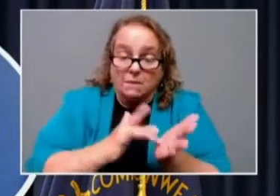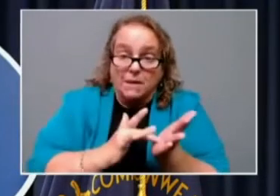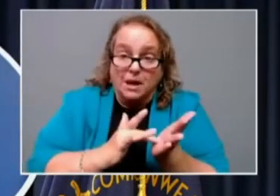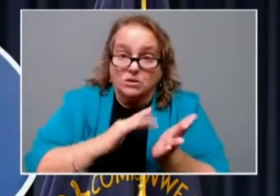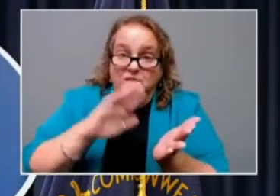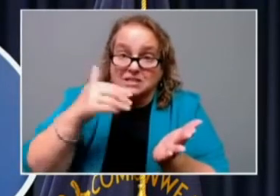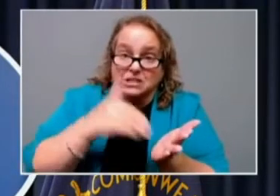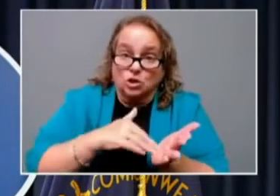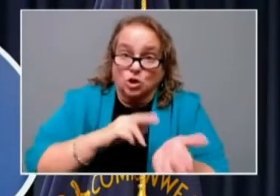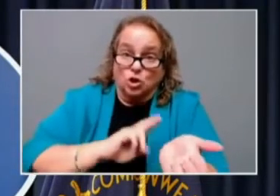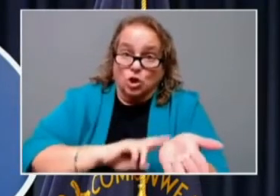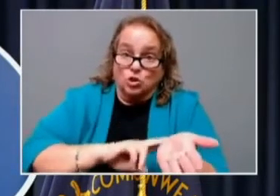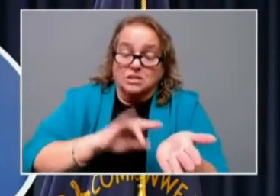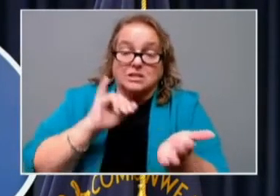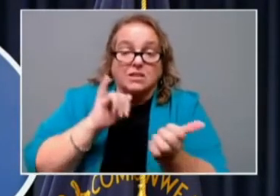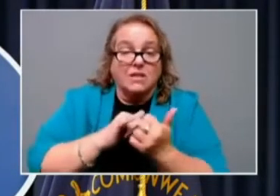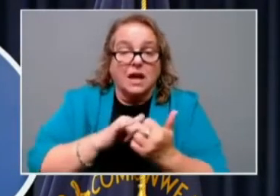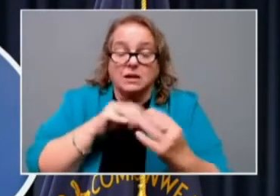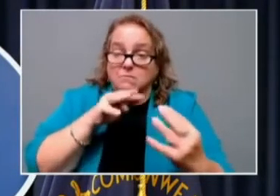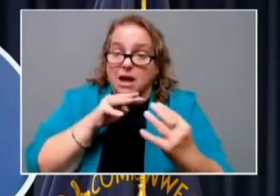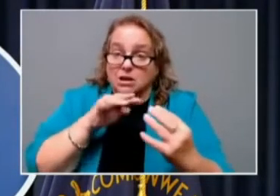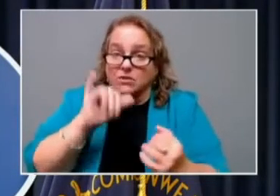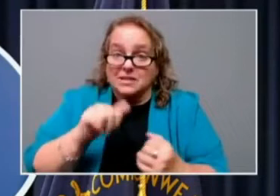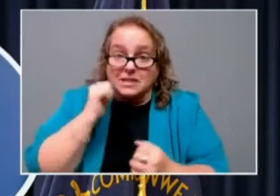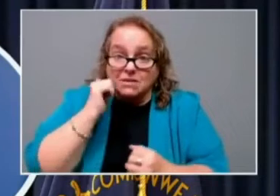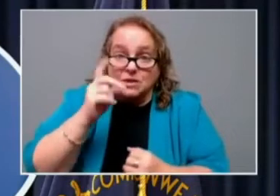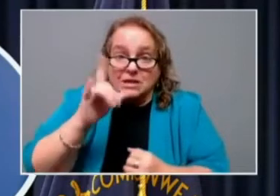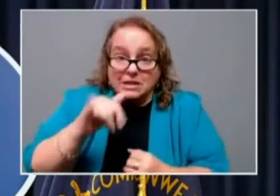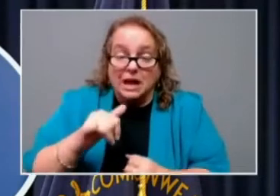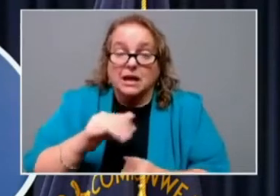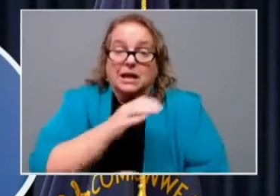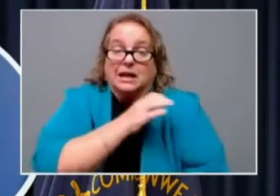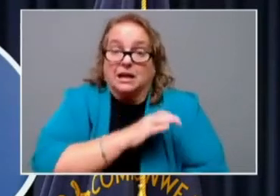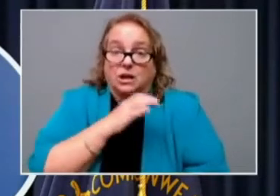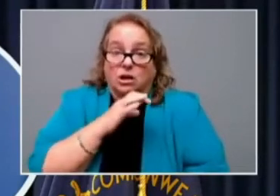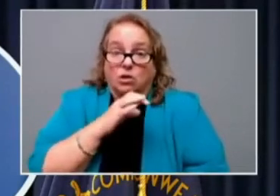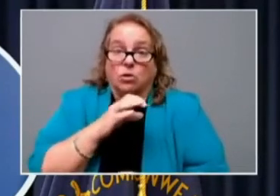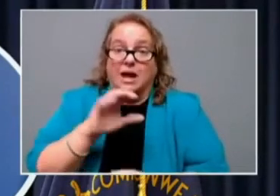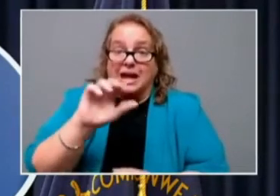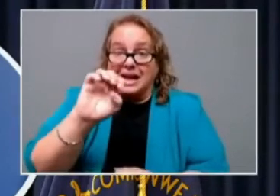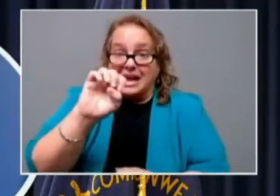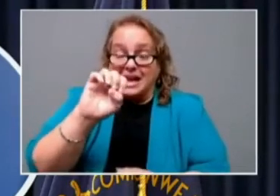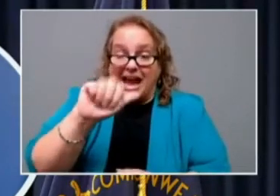every day. Clinical outcome specialist Alicia hume and clinical nurse educator